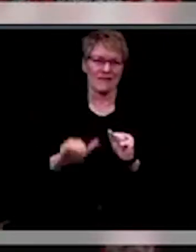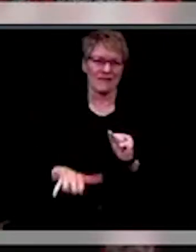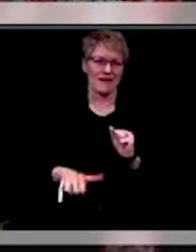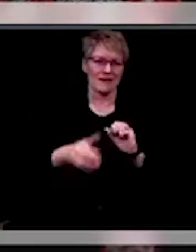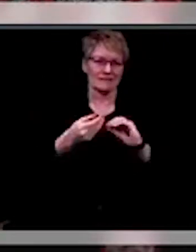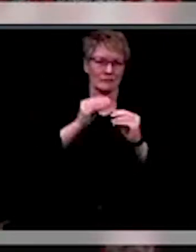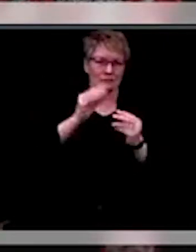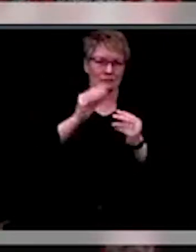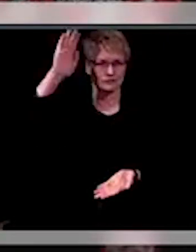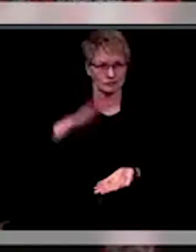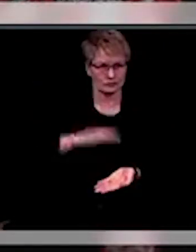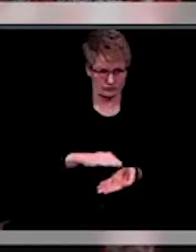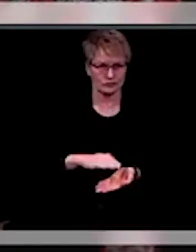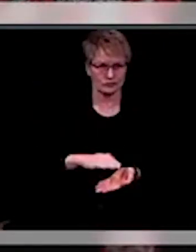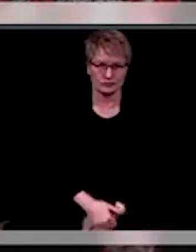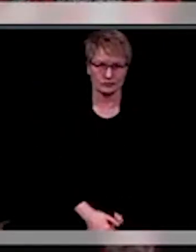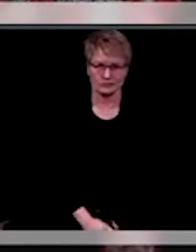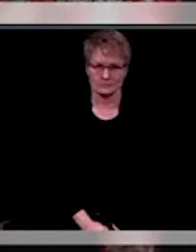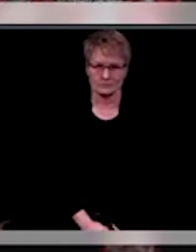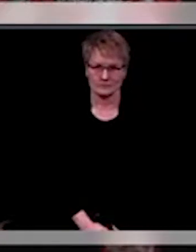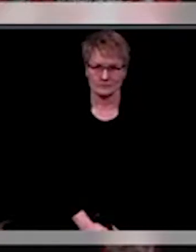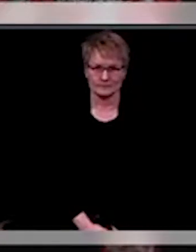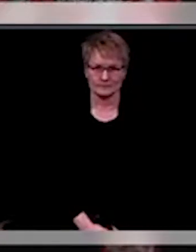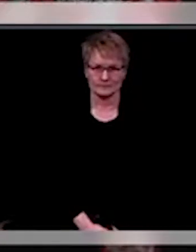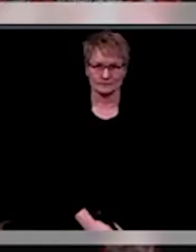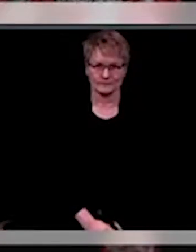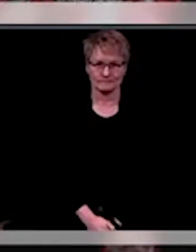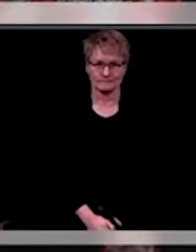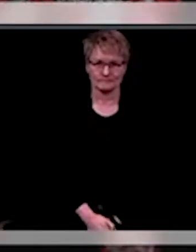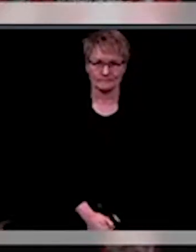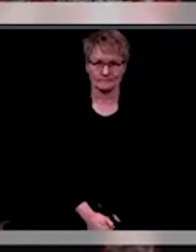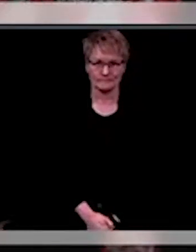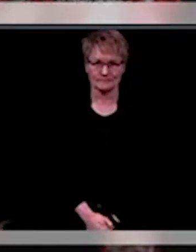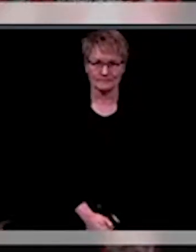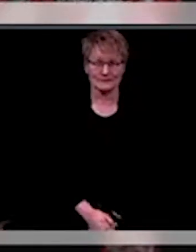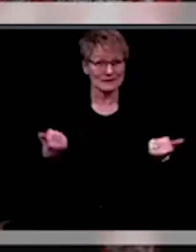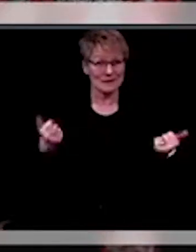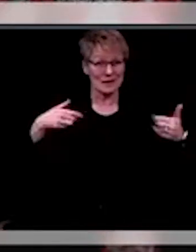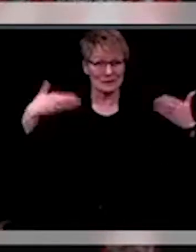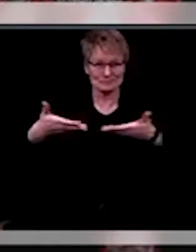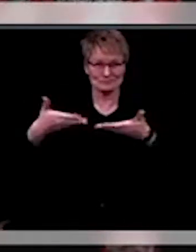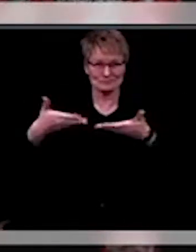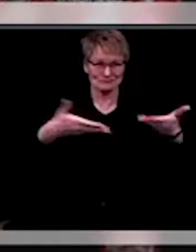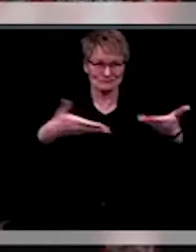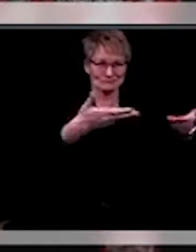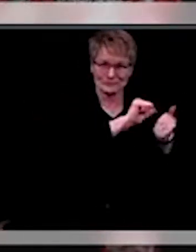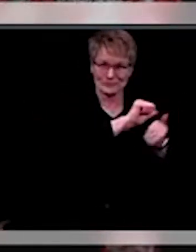introductory information I have. I'll introduce all of you, sorry. We have our Health Officer,